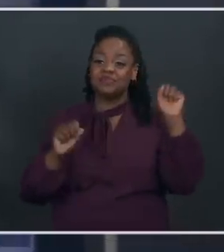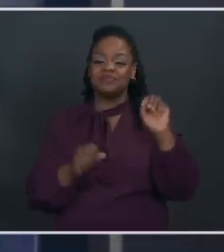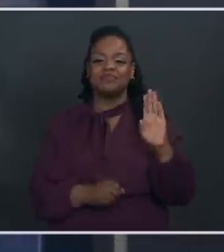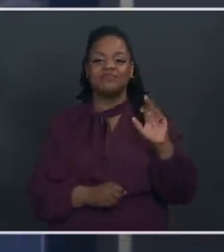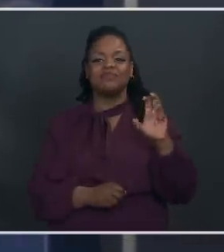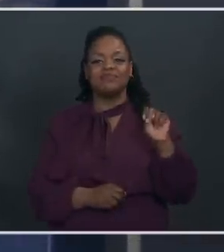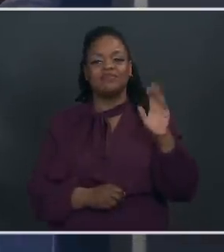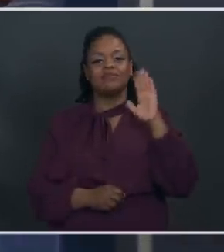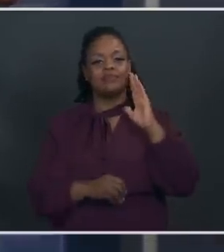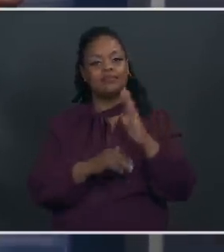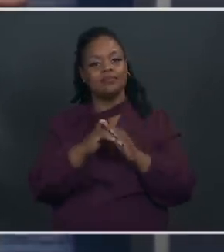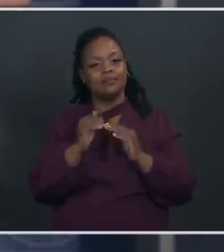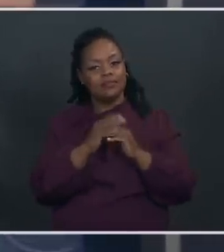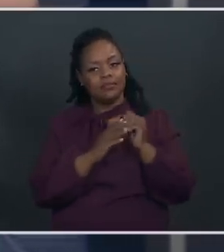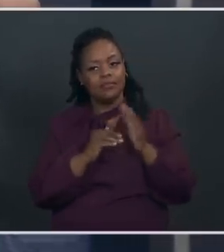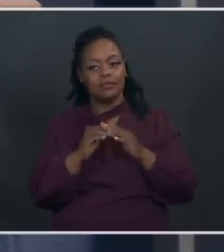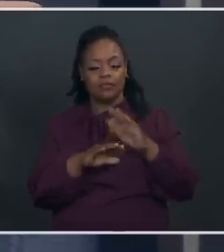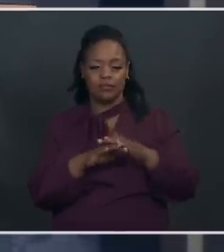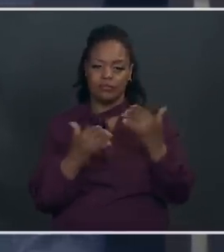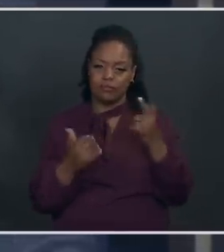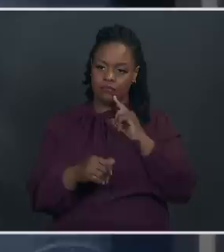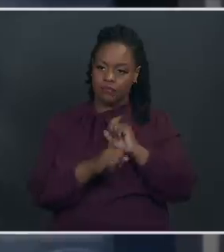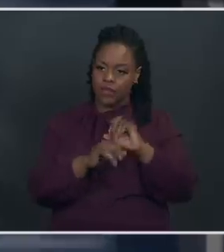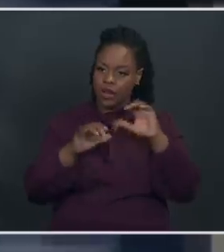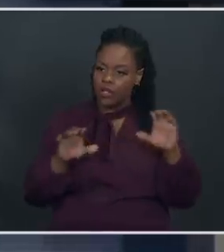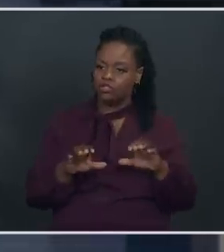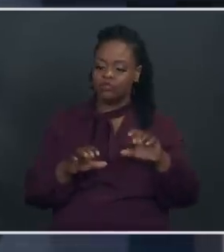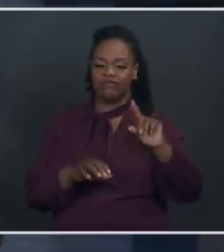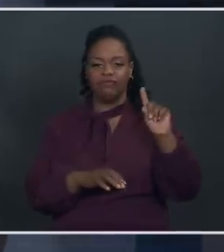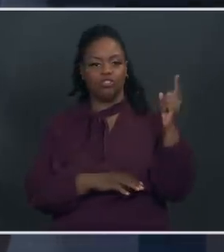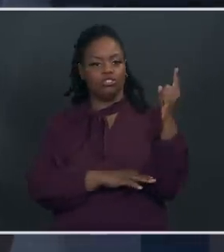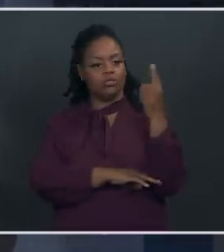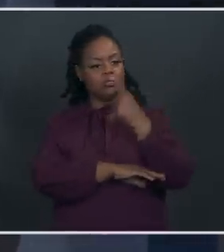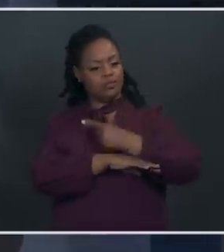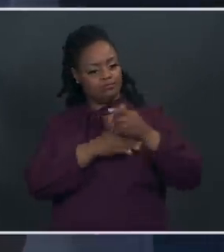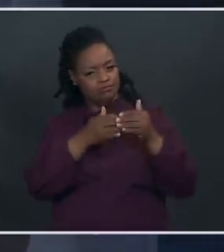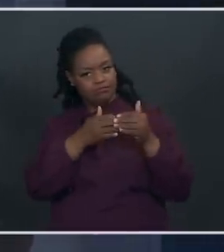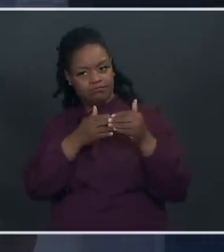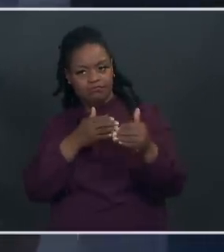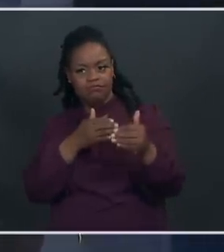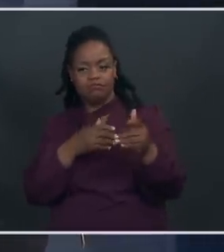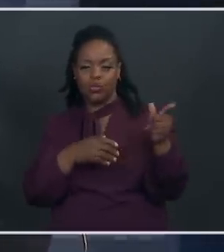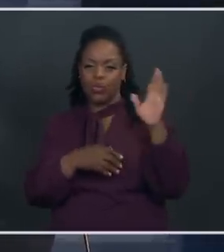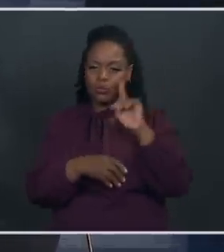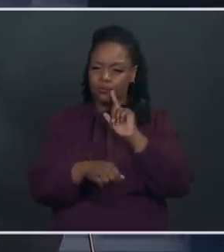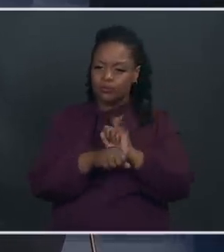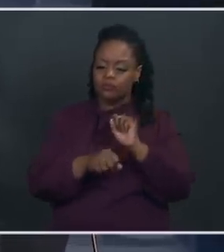he took on day one, and he'll take more steps to fulfill commitments